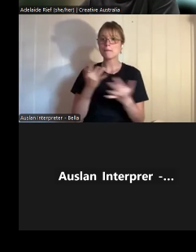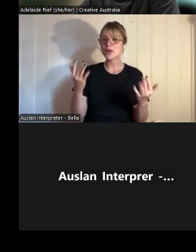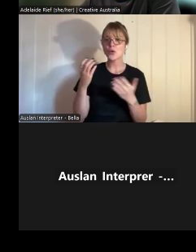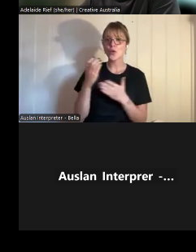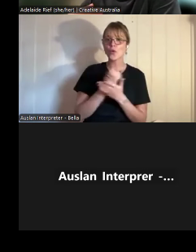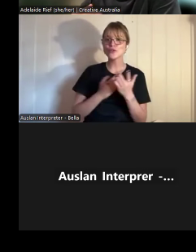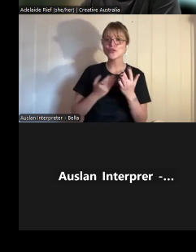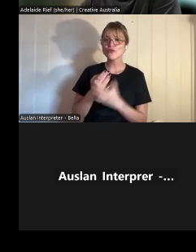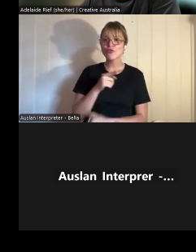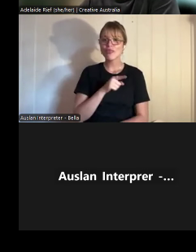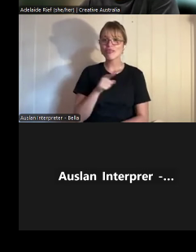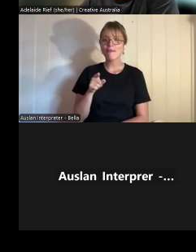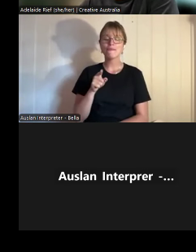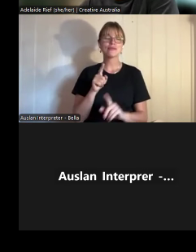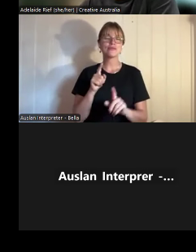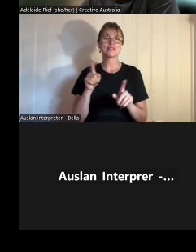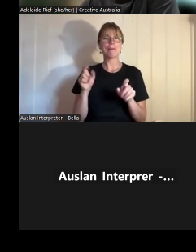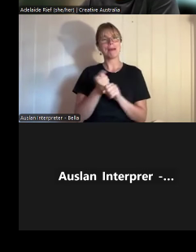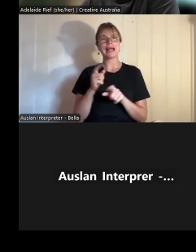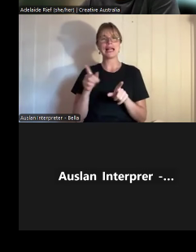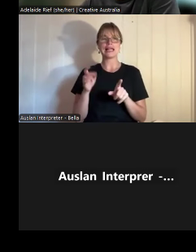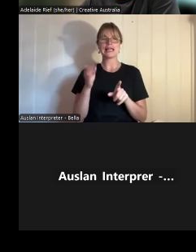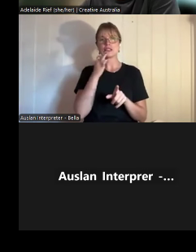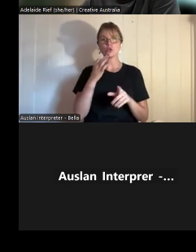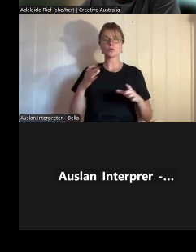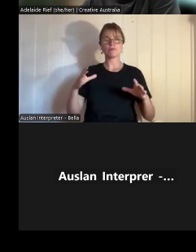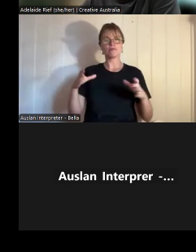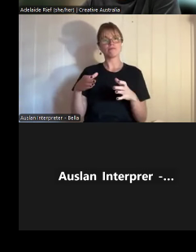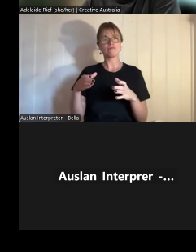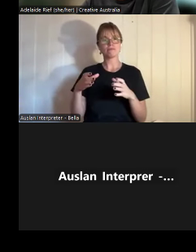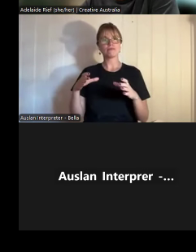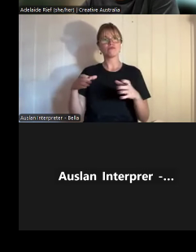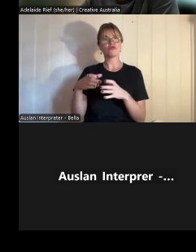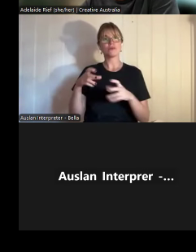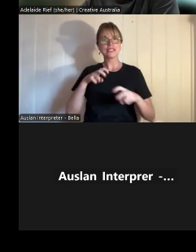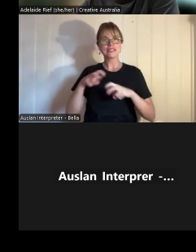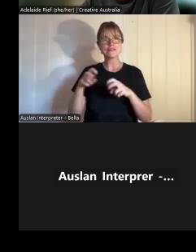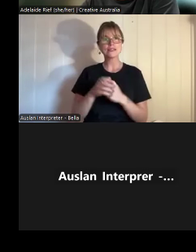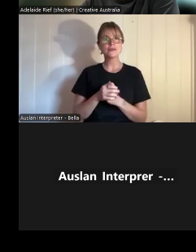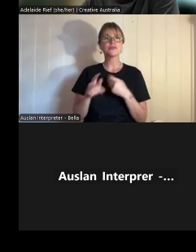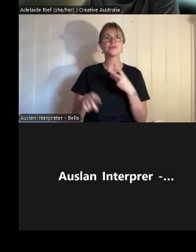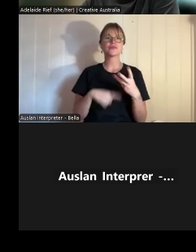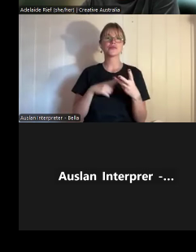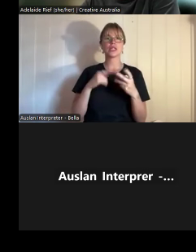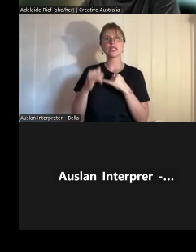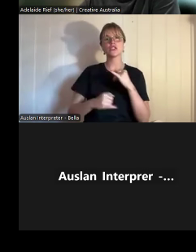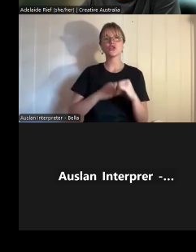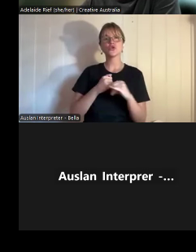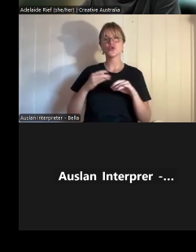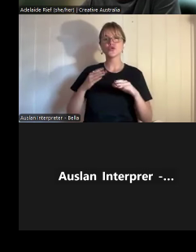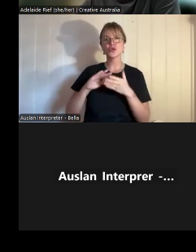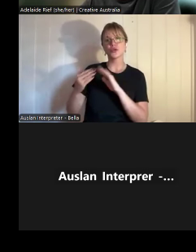that create a kind of little bundle. Then the Institute of Community Directors Australia. Again,